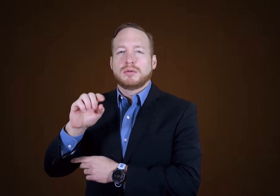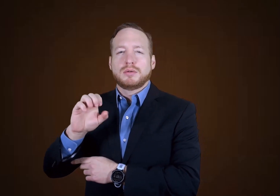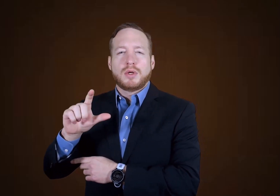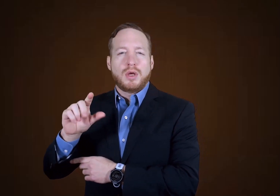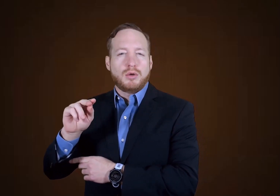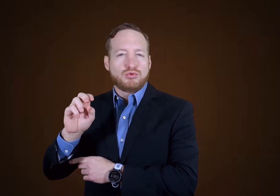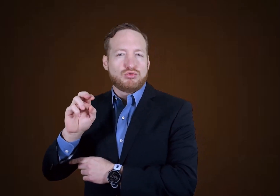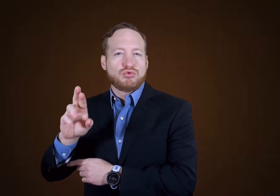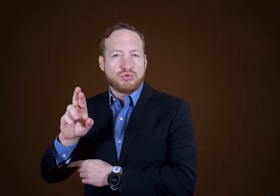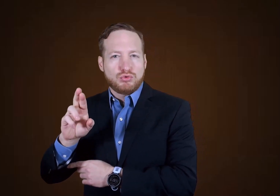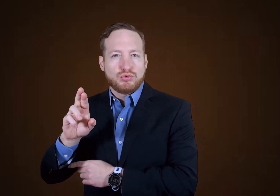we have Pamela Zellner